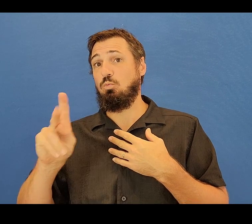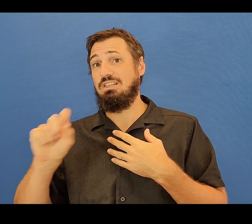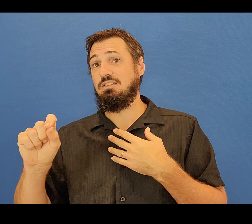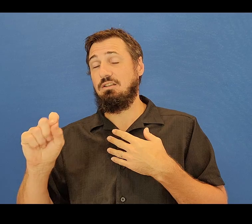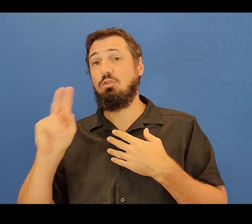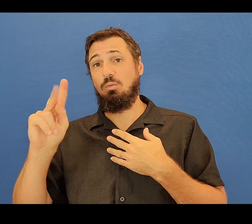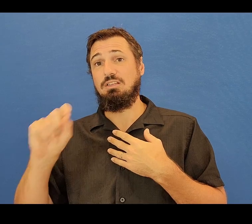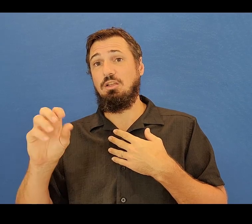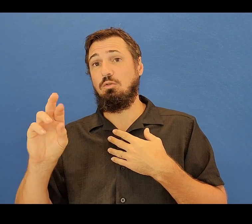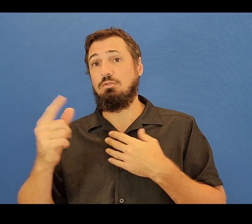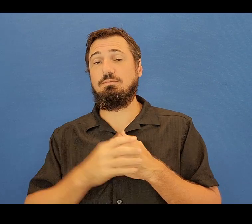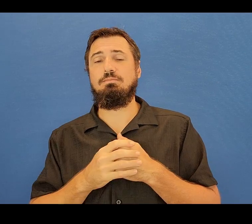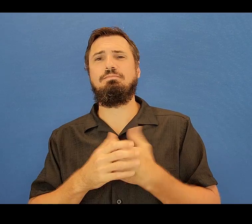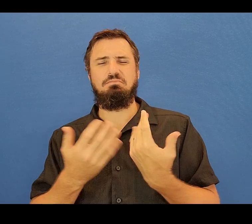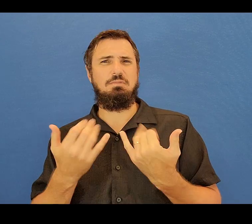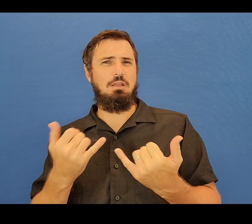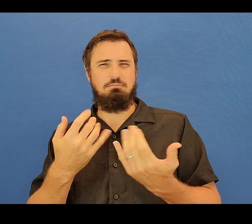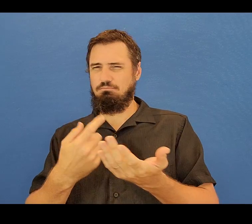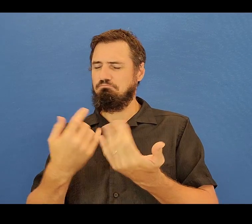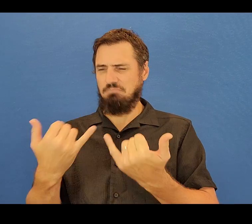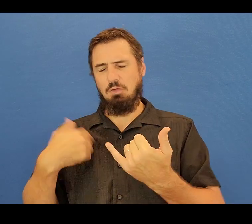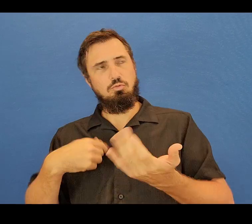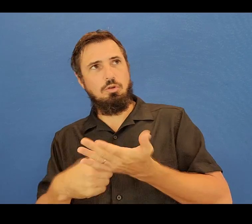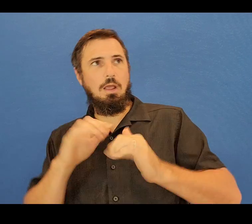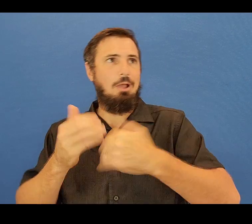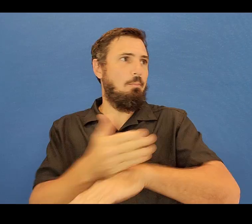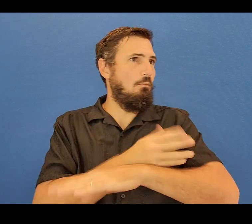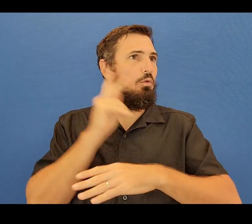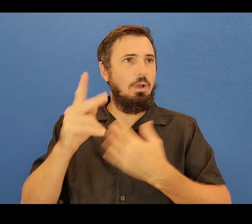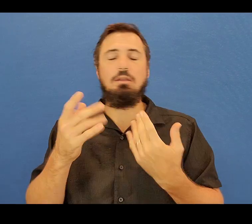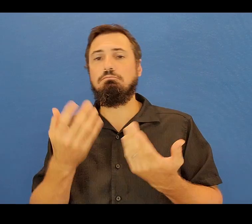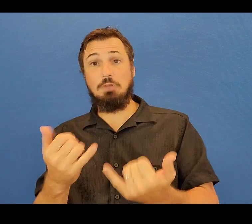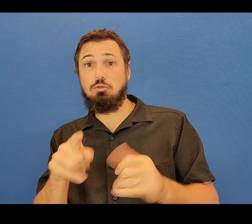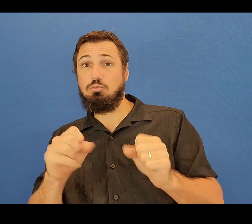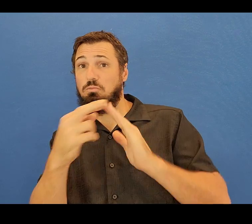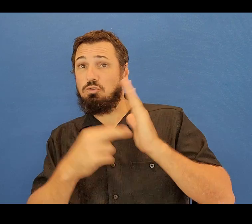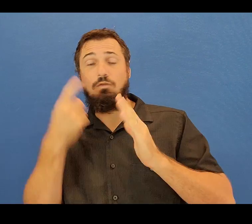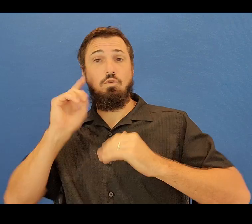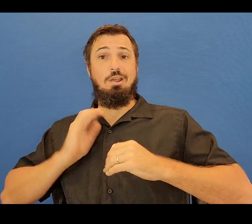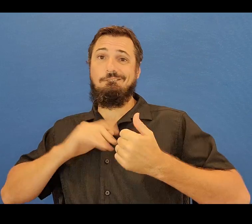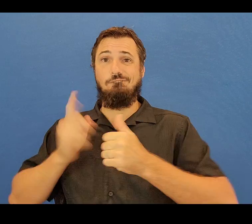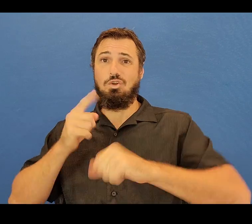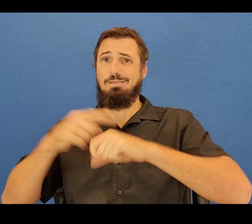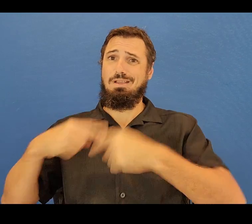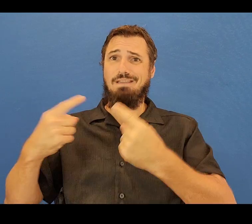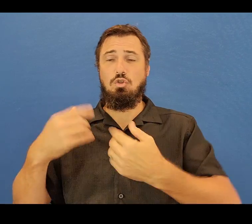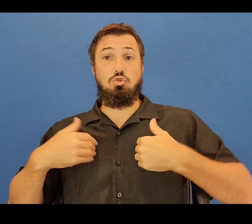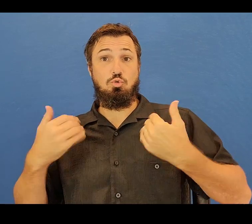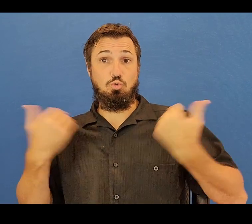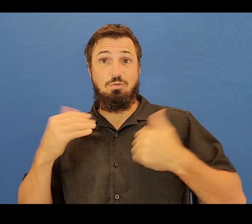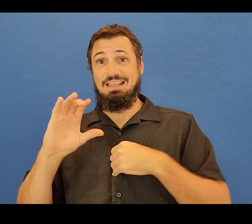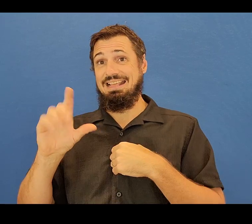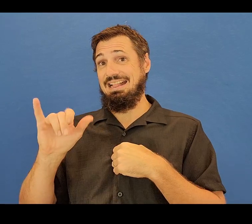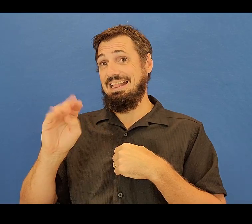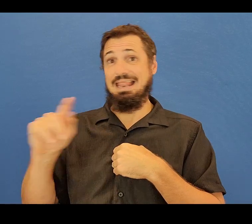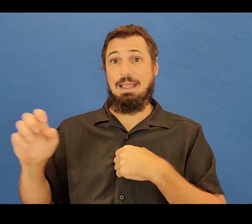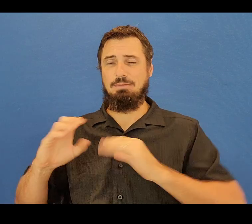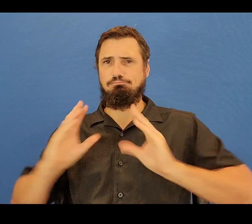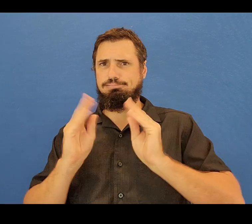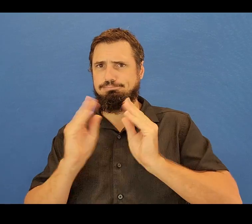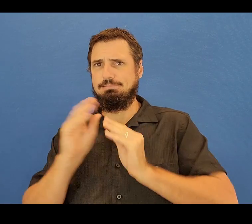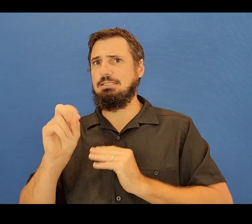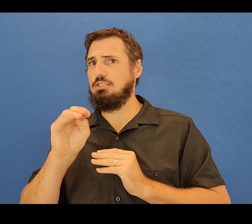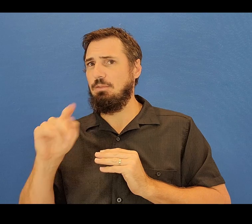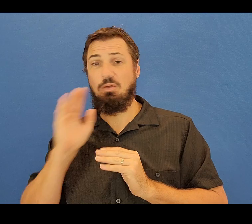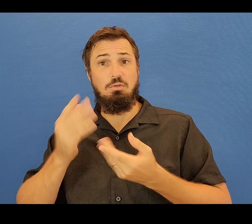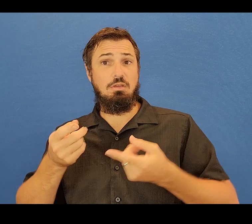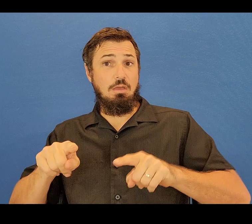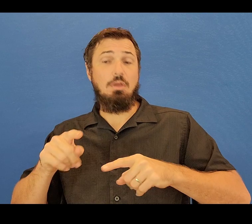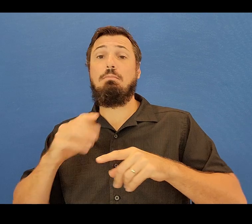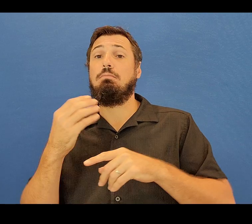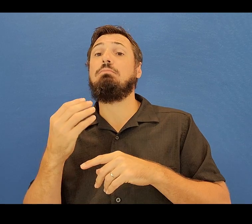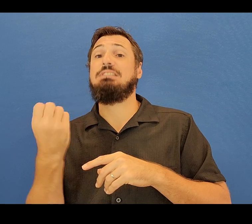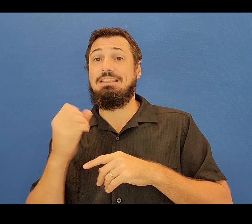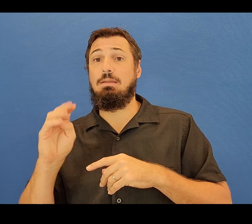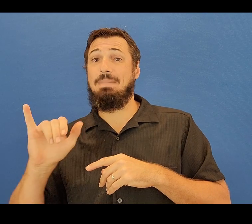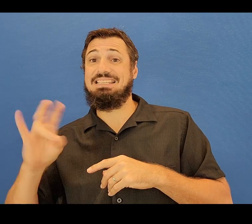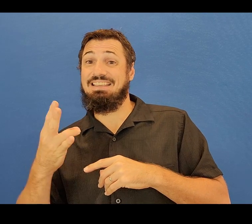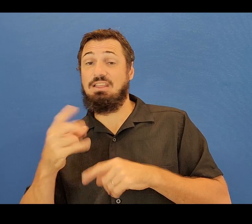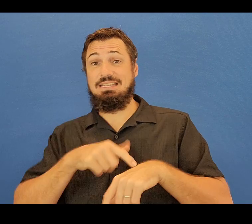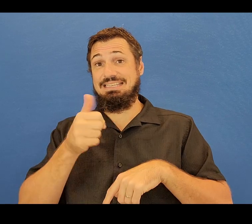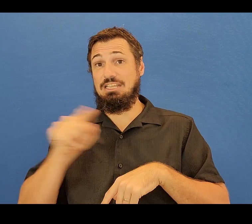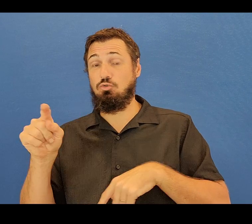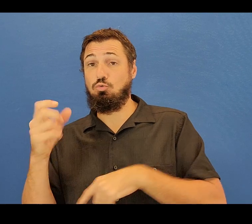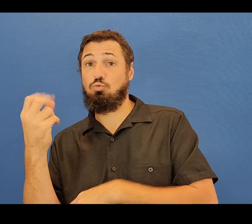Speaking of improving the future of our island, registration is now open for the County’s first ever Youth Climate Summit which will be held on Saturday, May 7, from 10 a.m. to noon, at the Kaua‘i